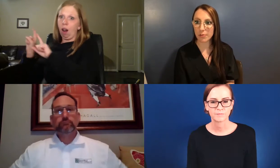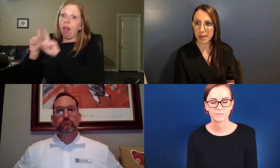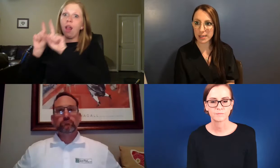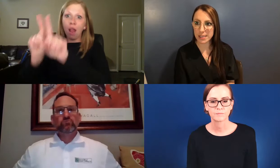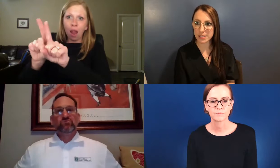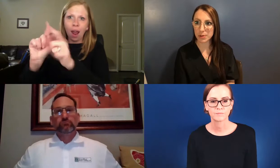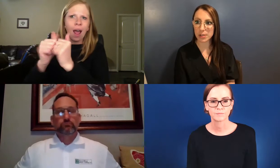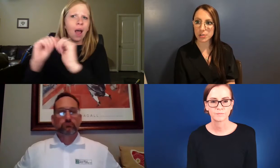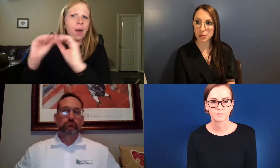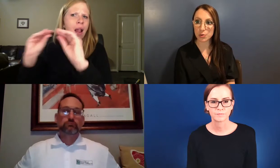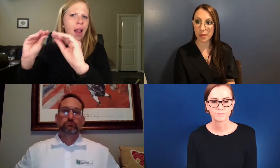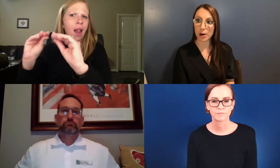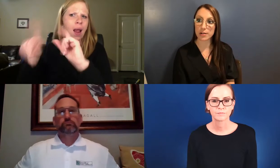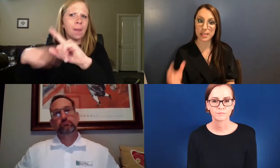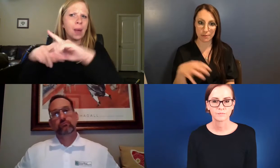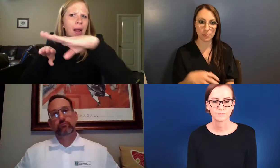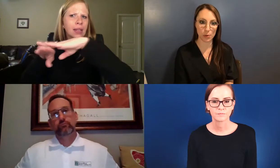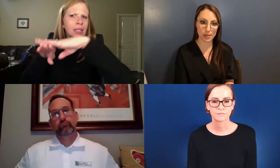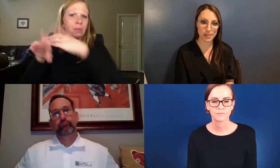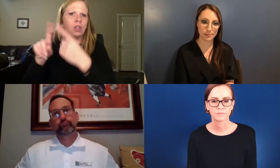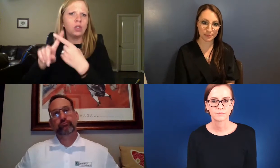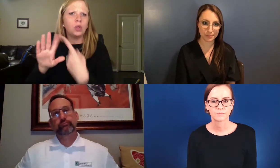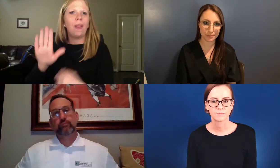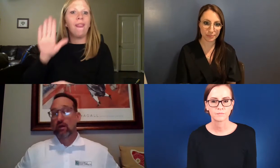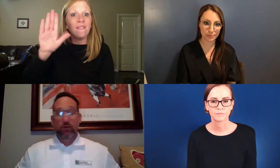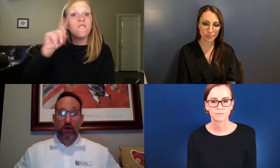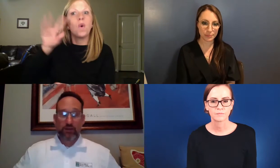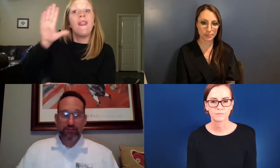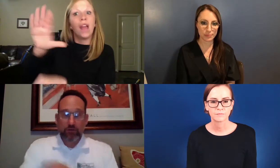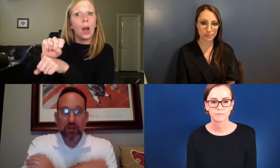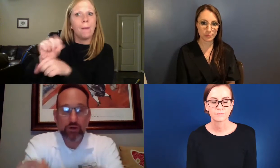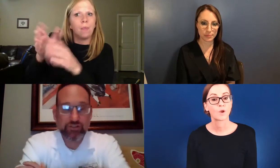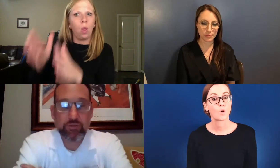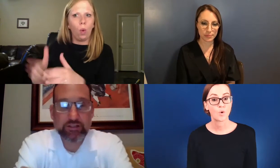providing accessibility to their deaf employees? Oh, that's a great question.